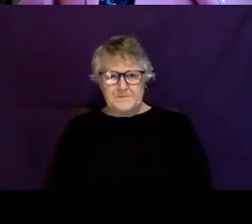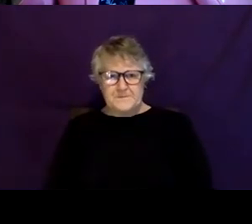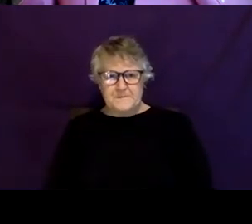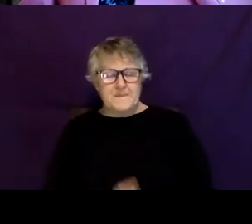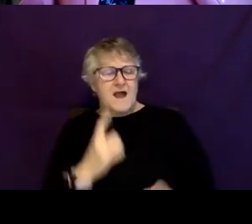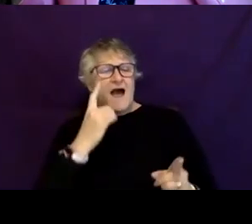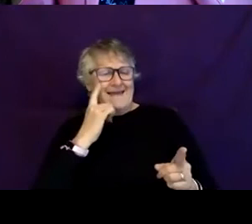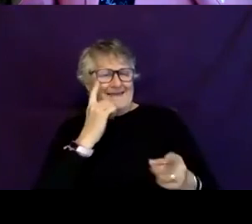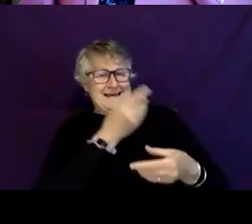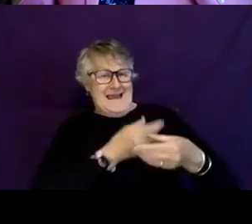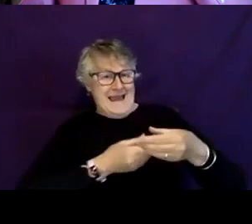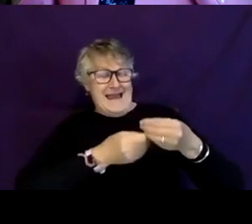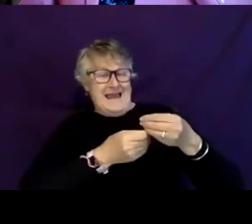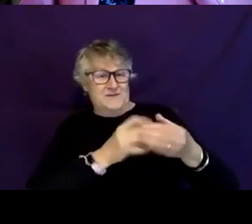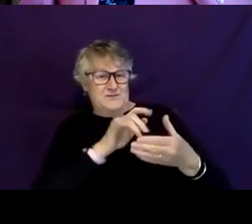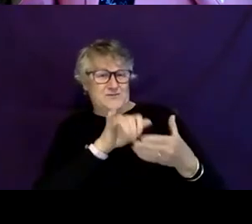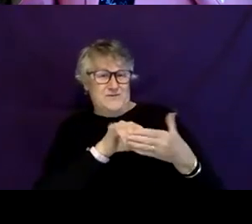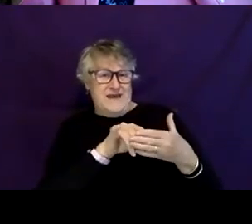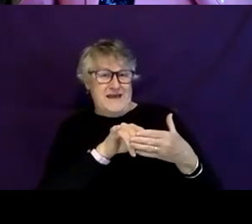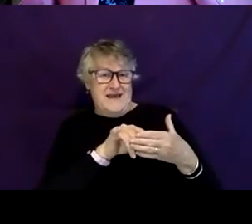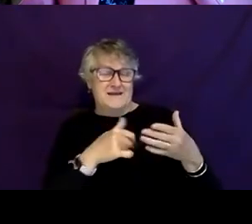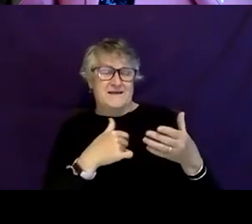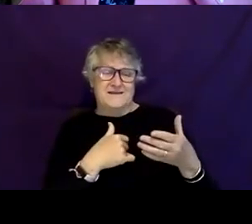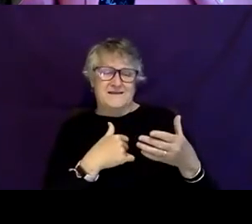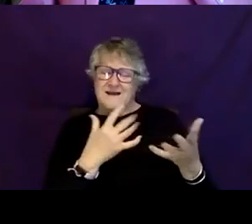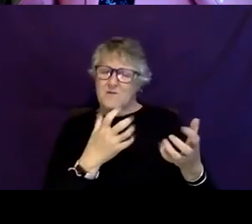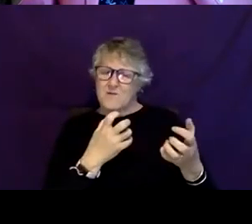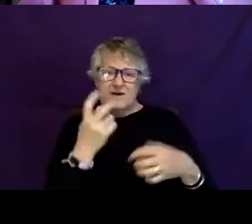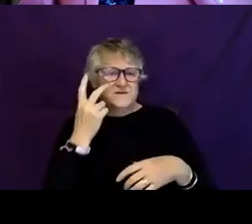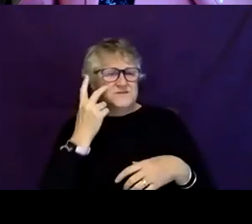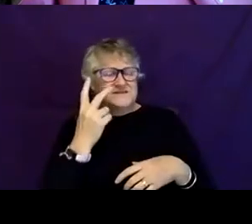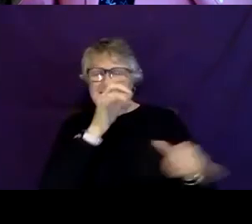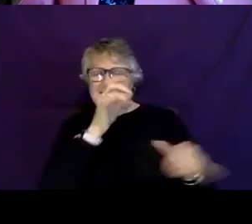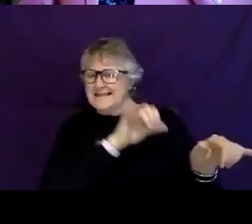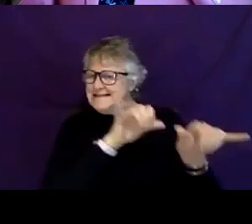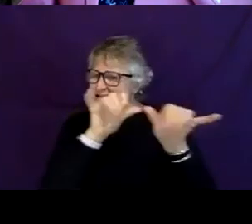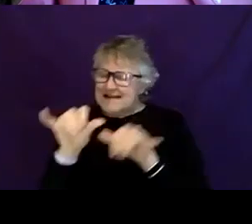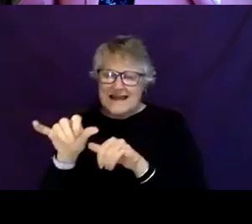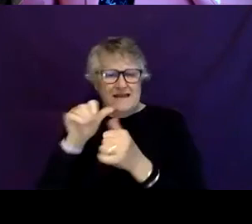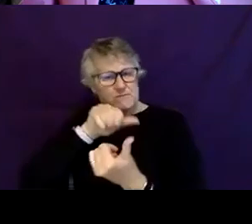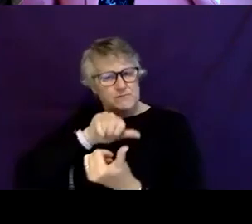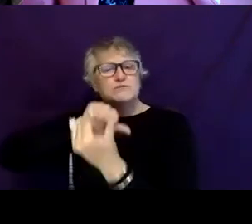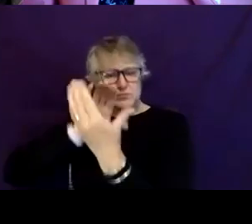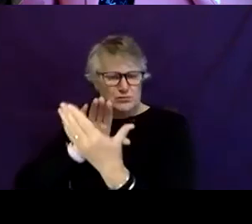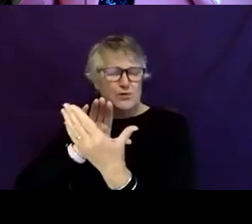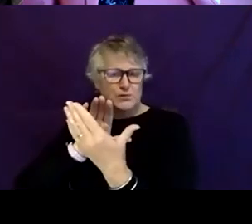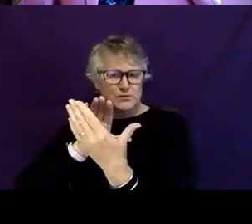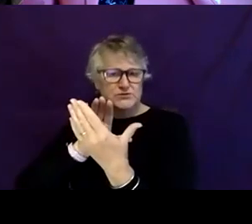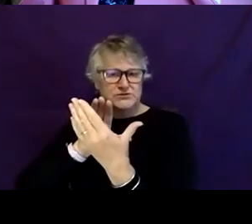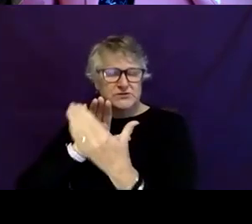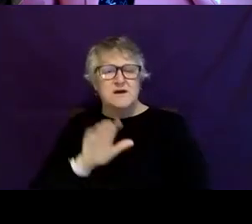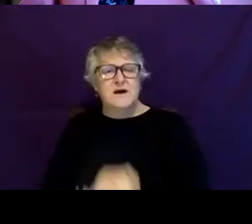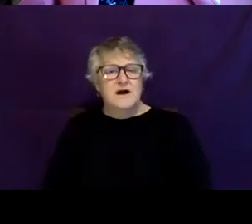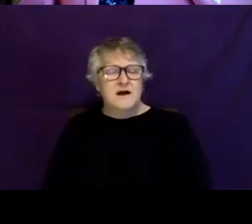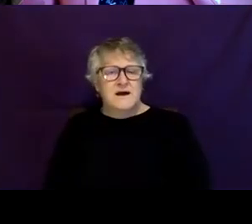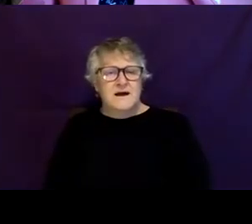Kelly: I think building on that I would like to see the same orientation of